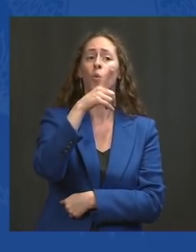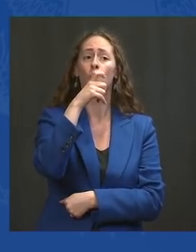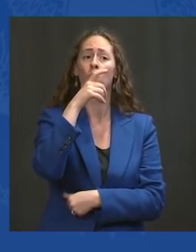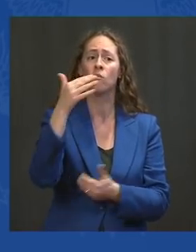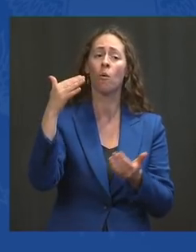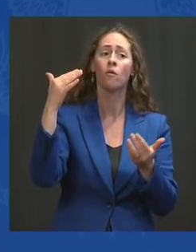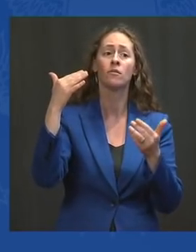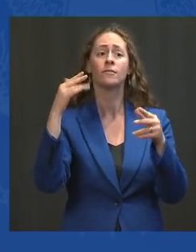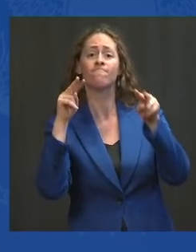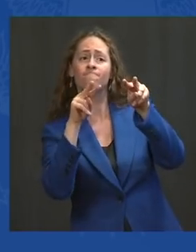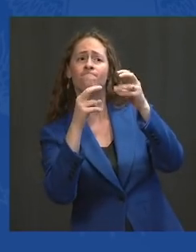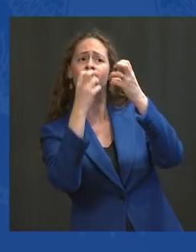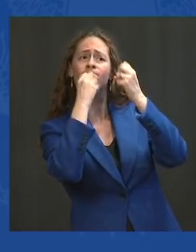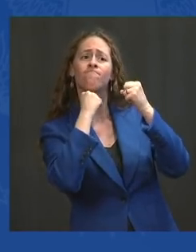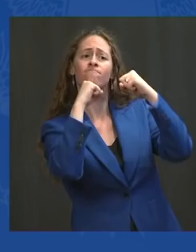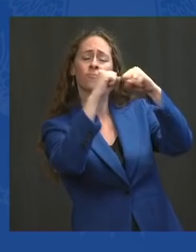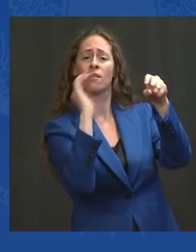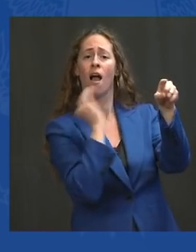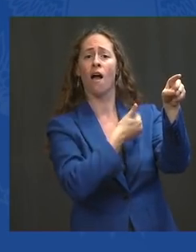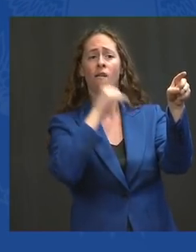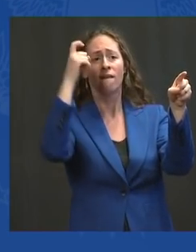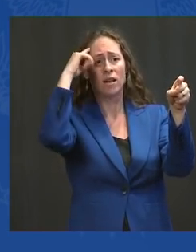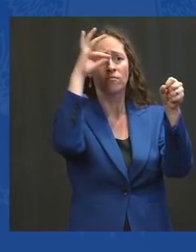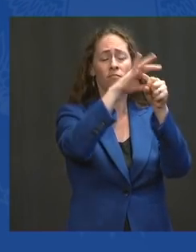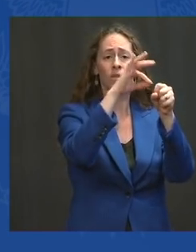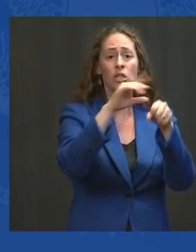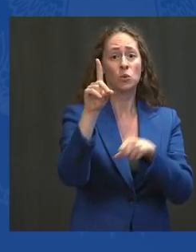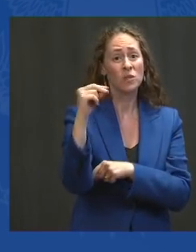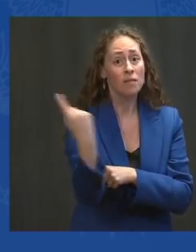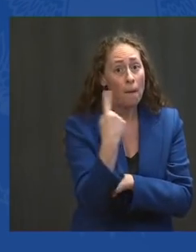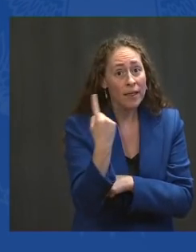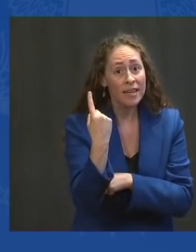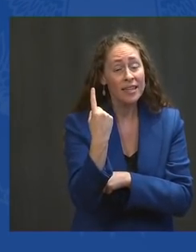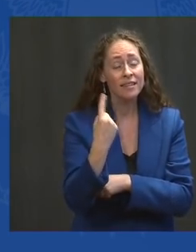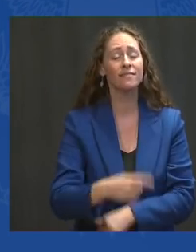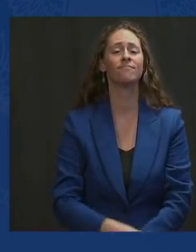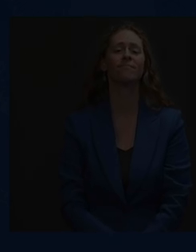But act. We've got to act. Thank you.